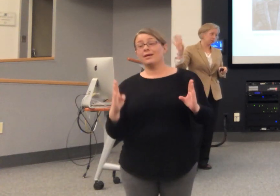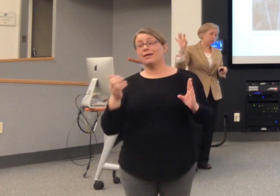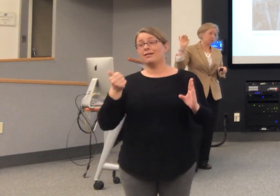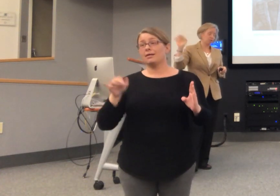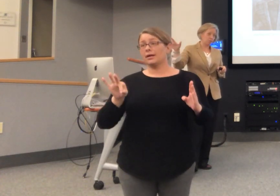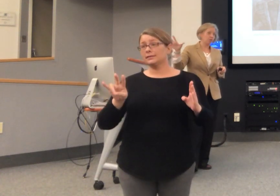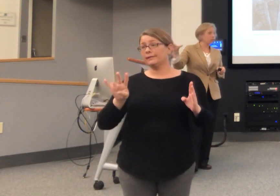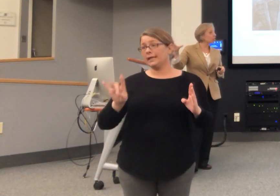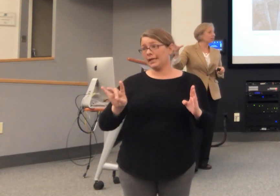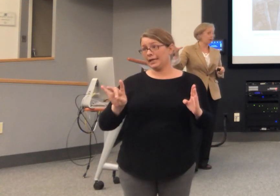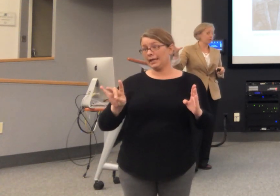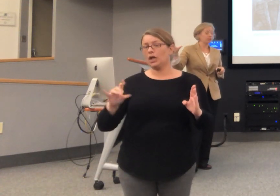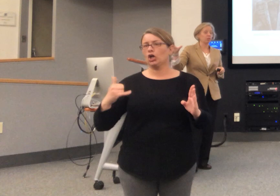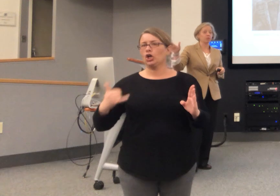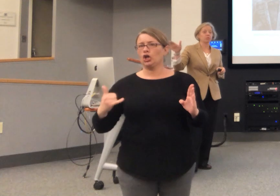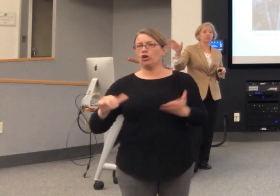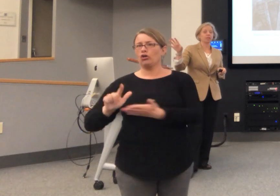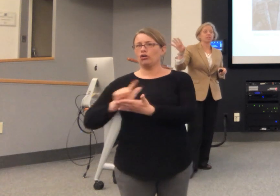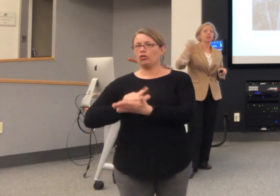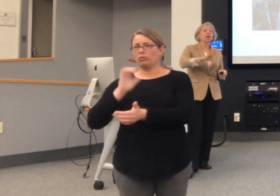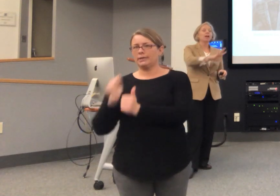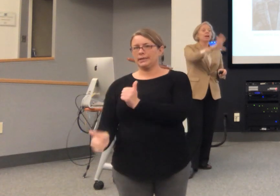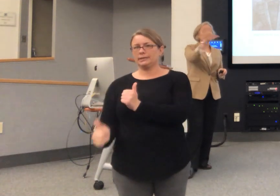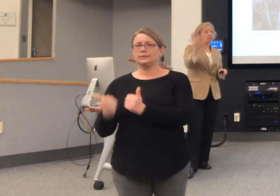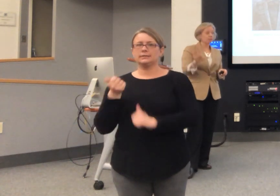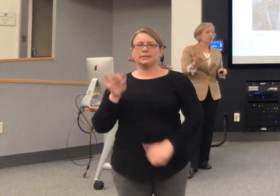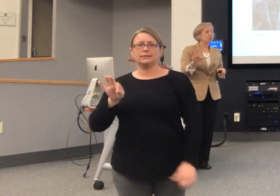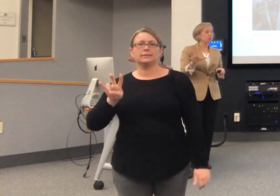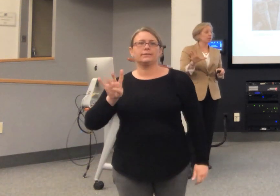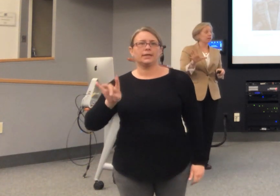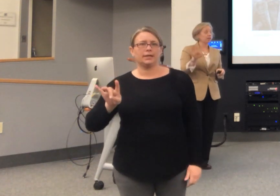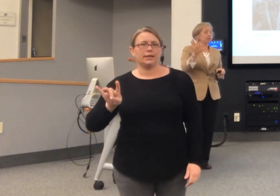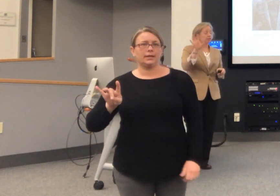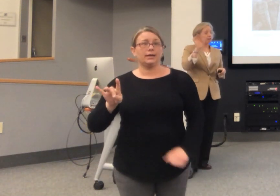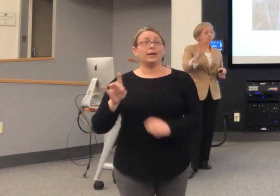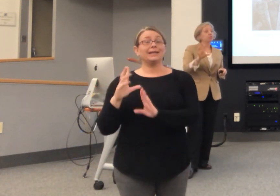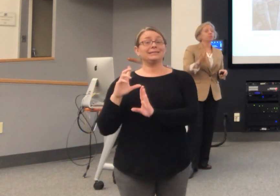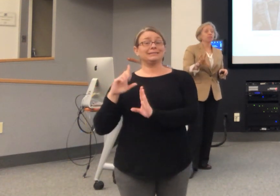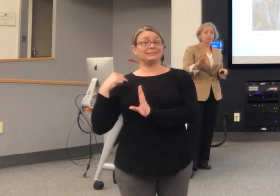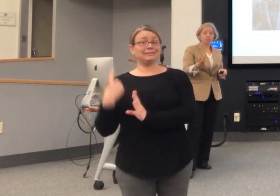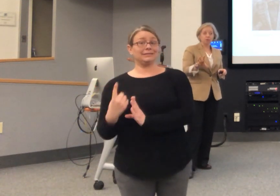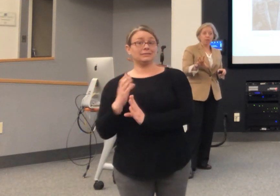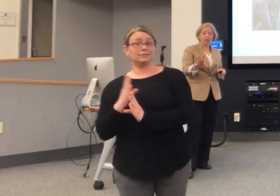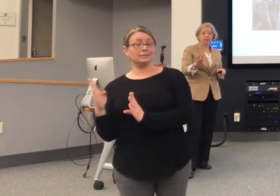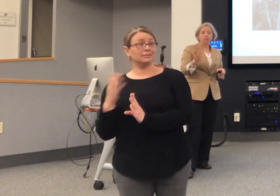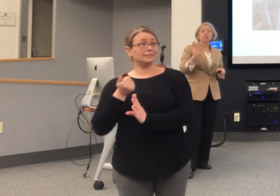which is when the current copyright law went into effect. Anything you create and put in a fixed format